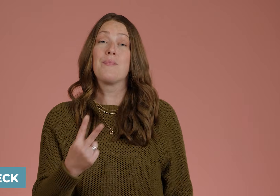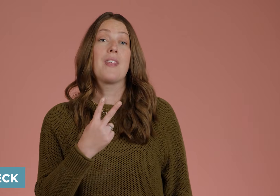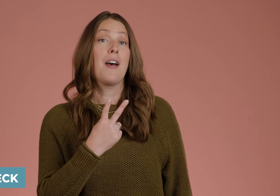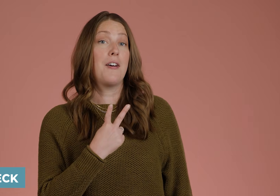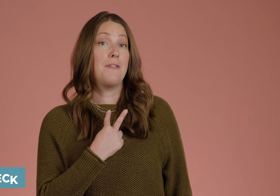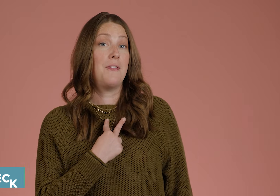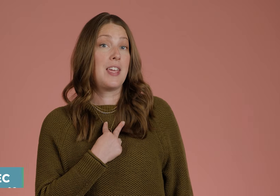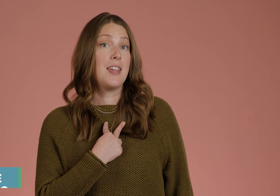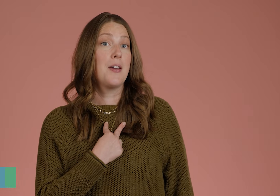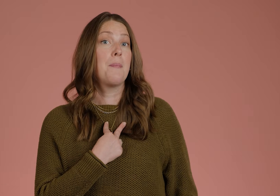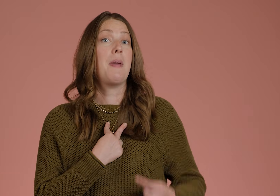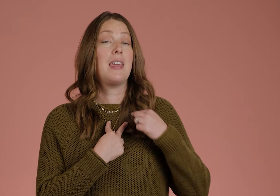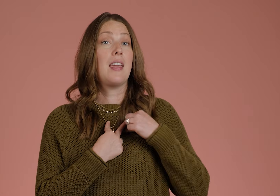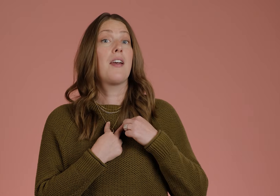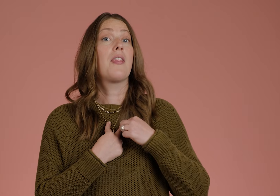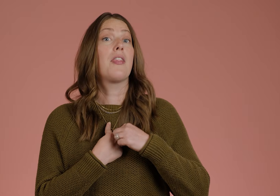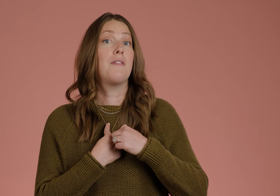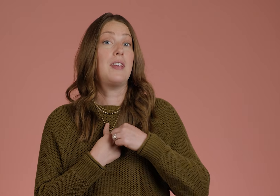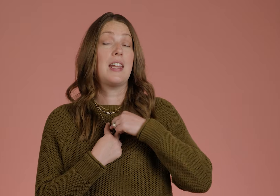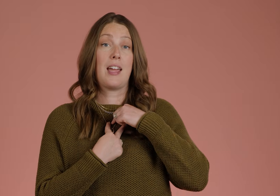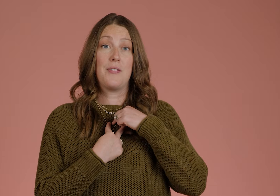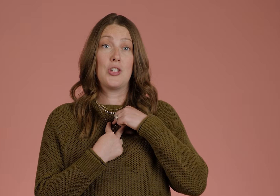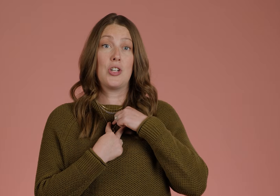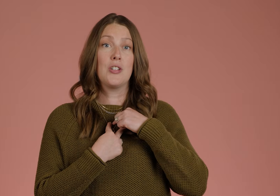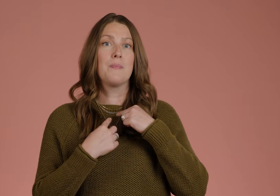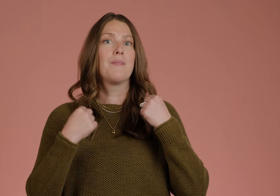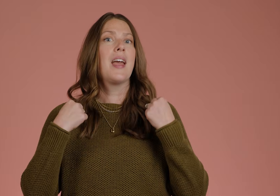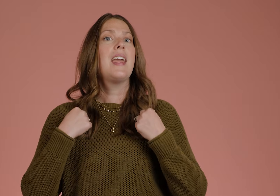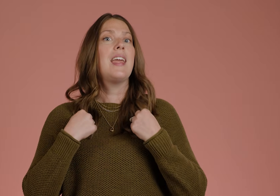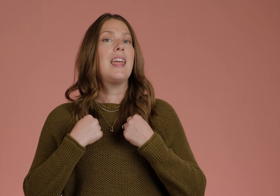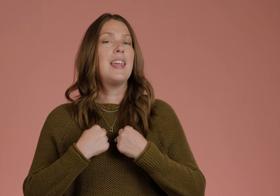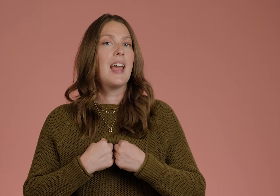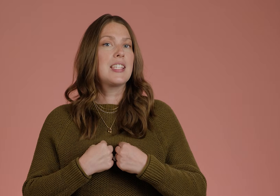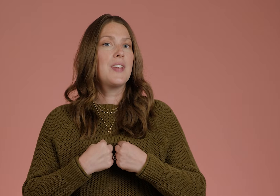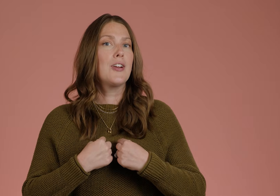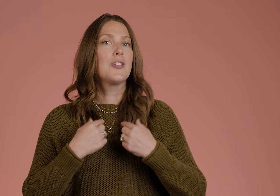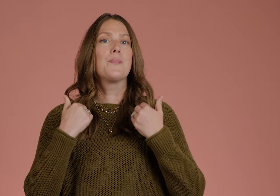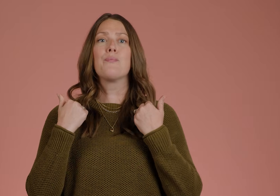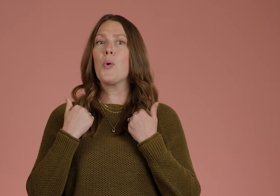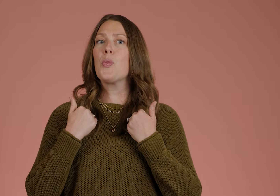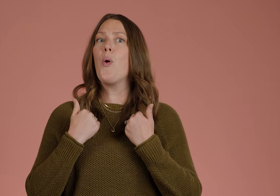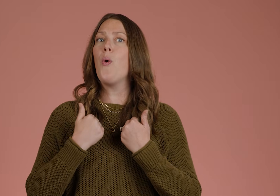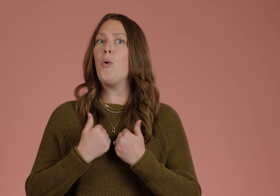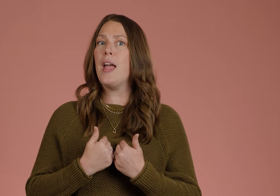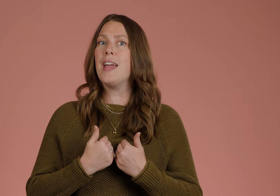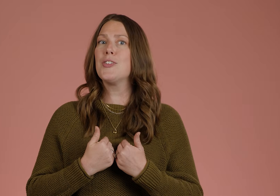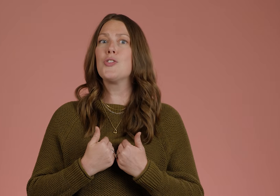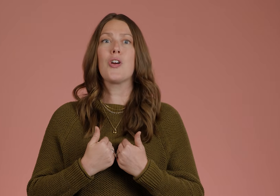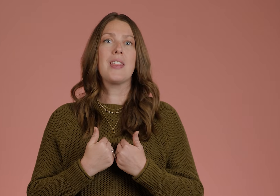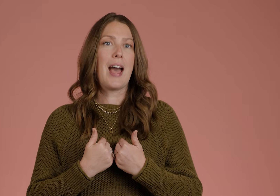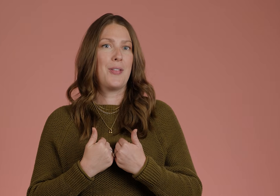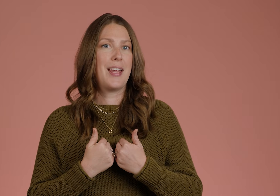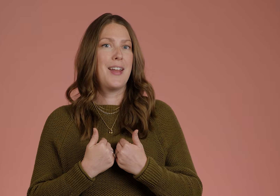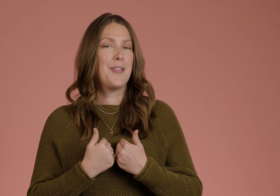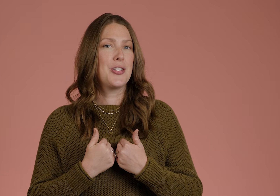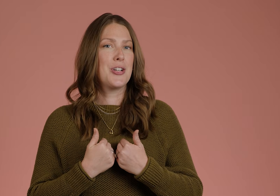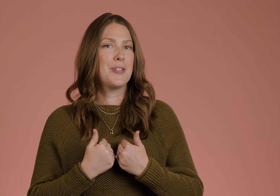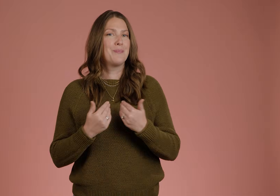A V making the V neck of the shirt index fingers or the whole hand. Drawing the outline of the shirt.